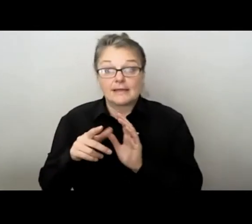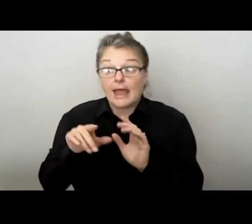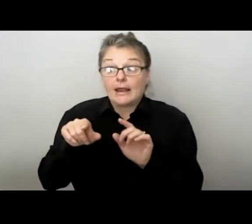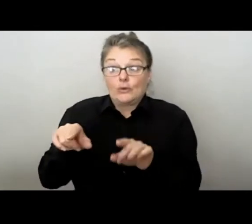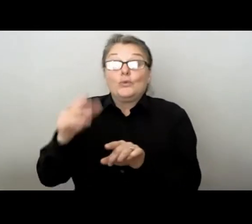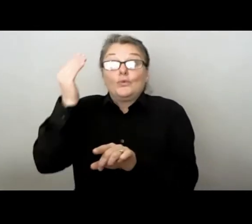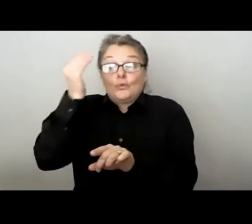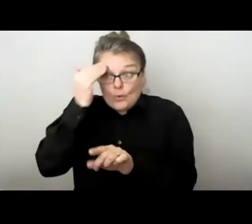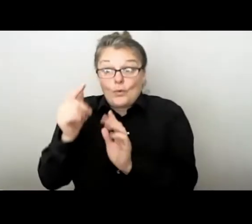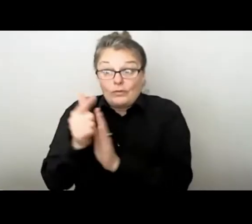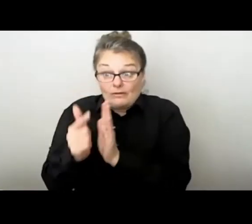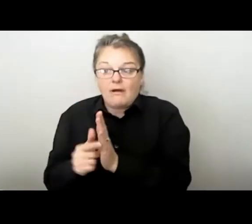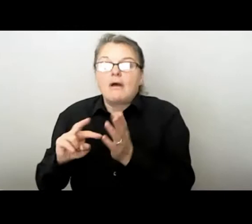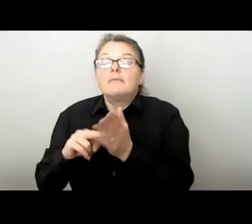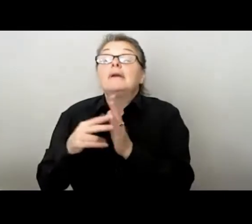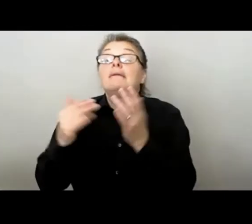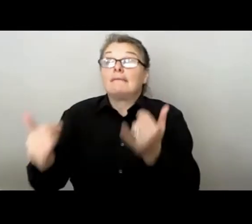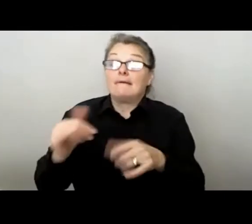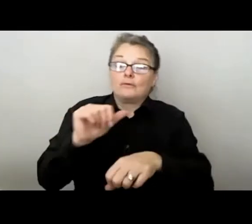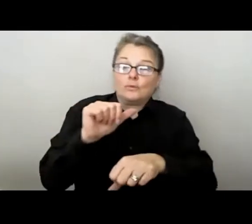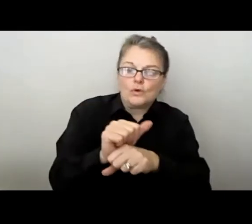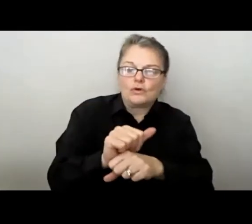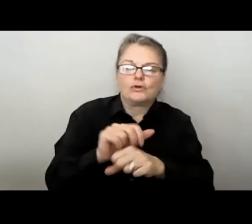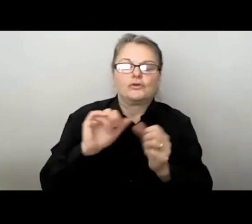WHERE DO THOSE RIGHTS COME FROM AND HOW CAN WE USE THEM EFFECTIVELY?